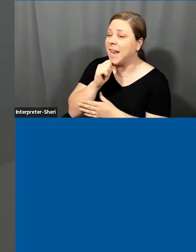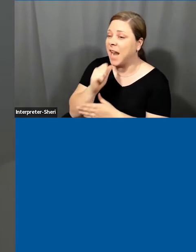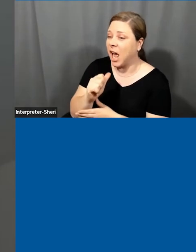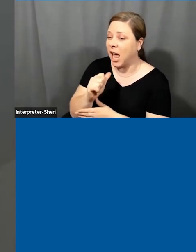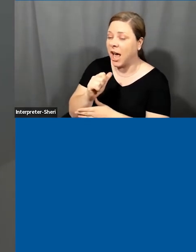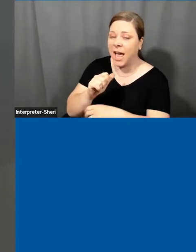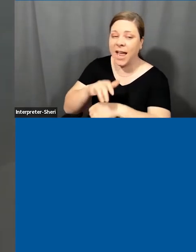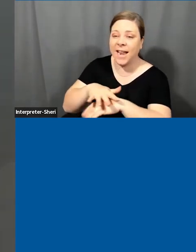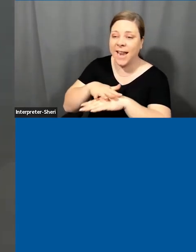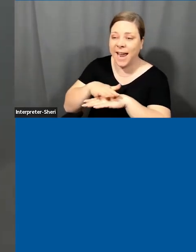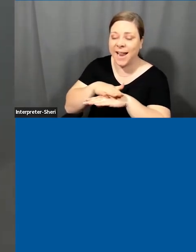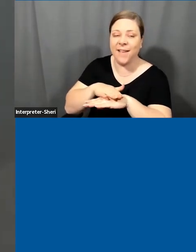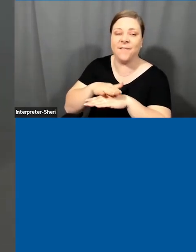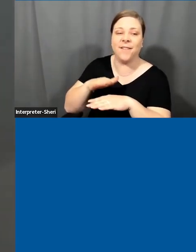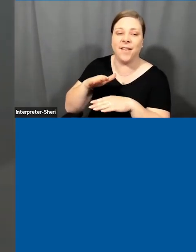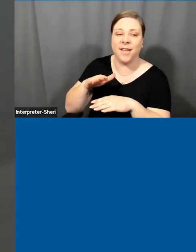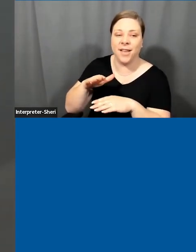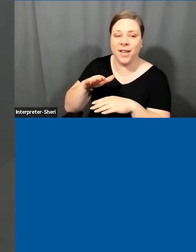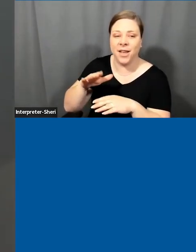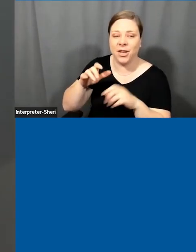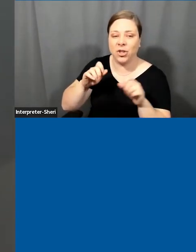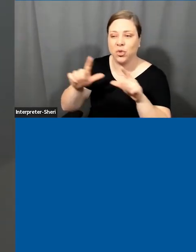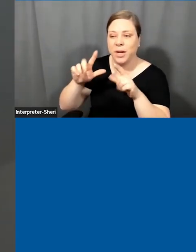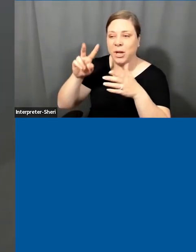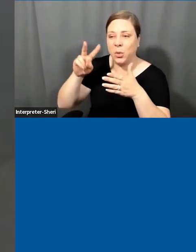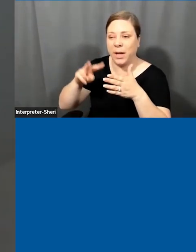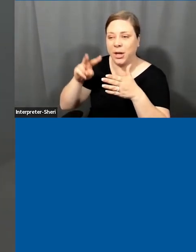use a screen reader to test. The reason for that is,